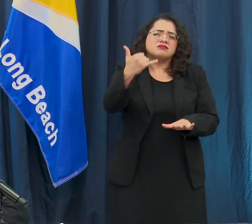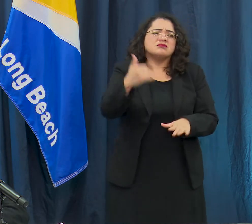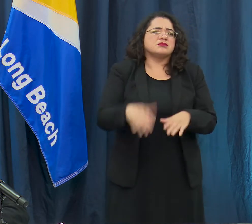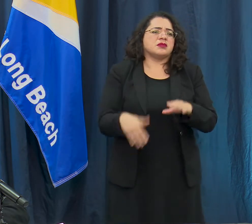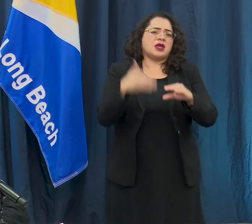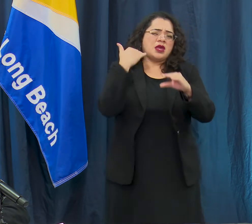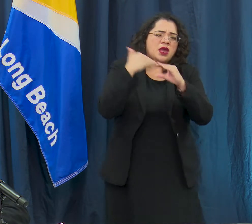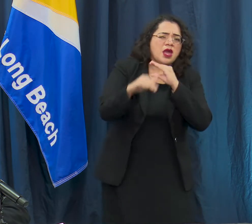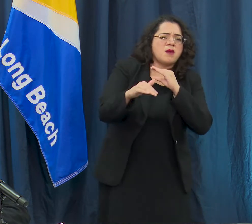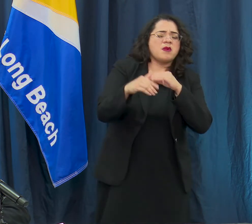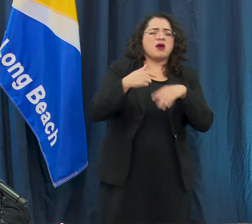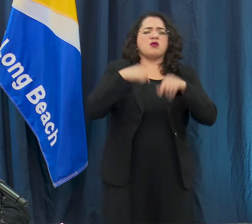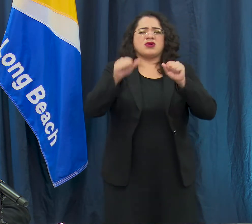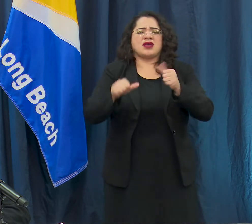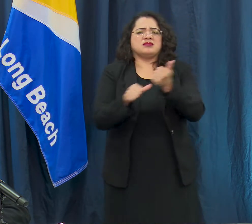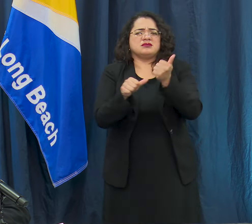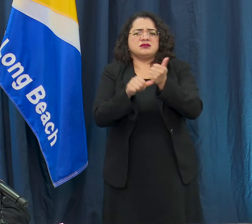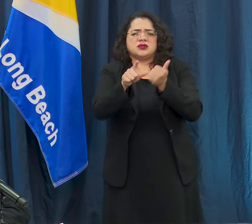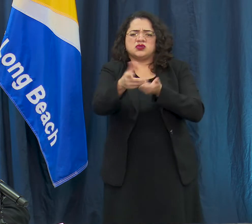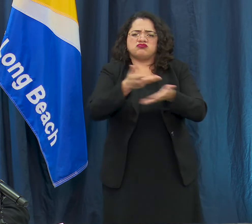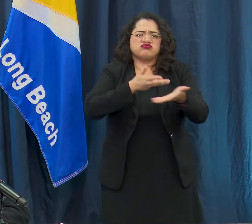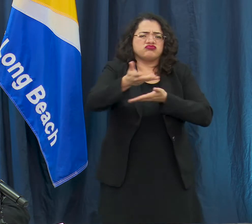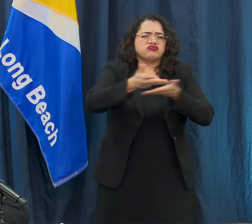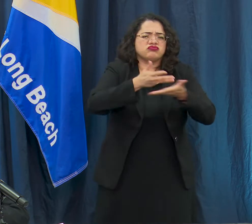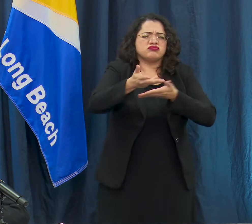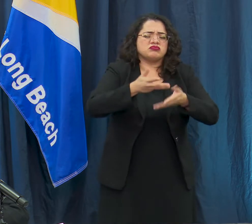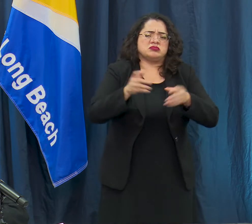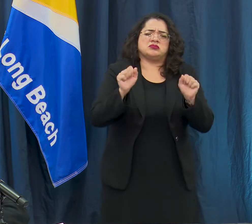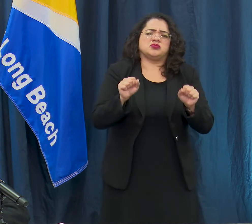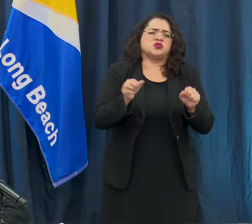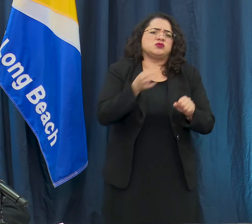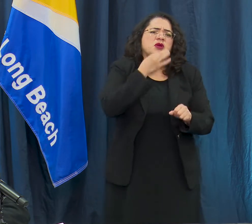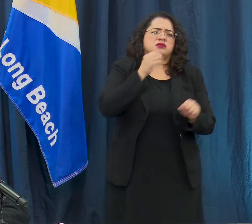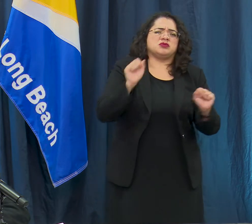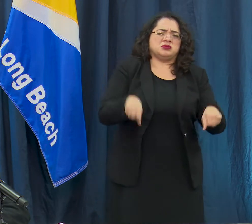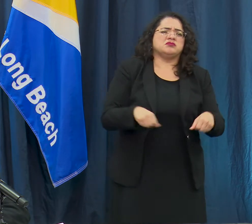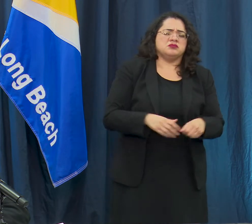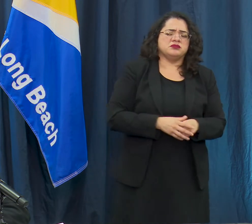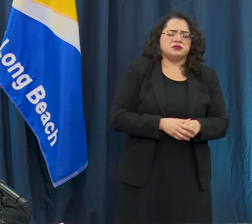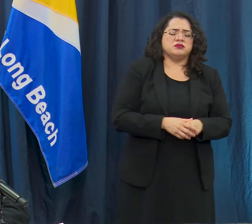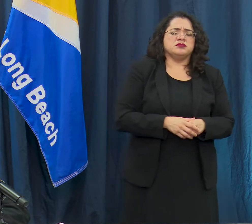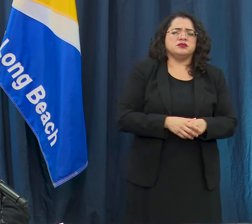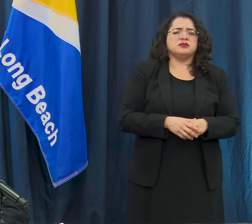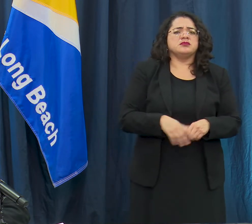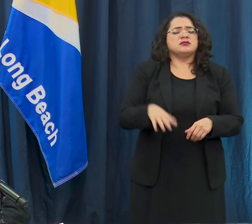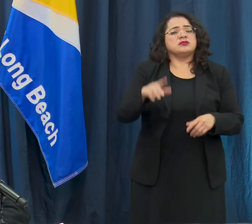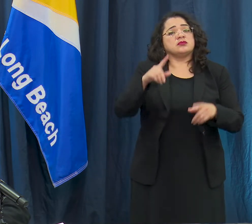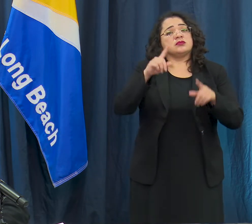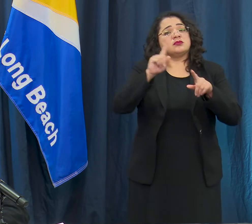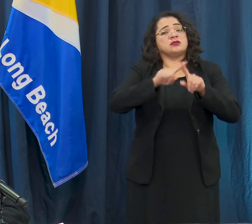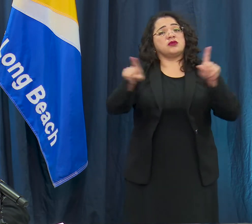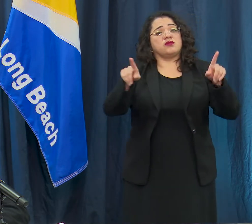ready to assist you as soon as possible so all of those retailers curbside can